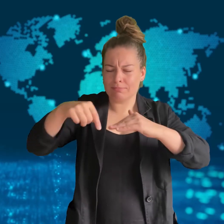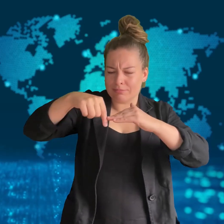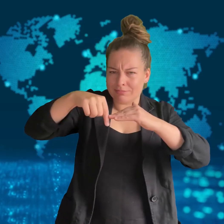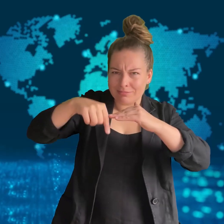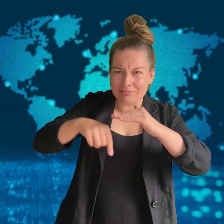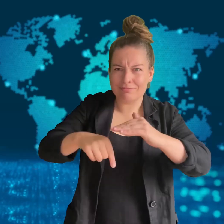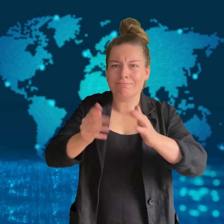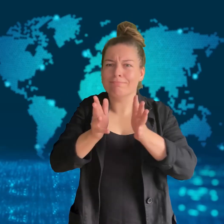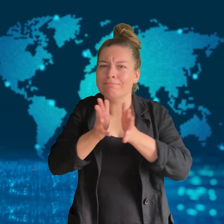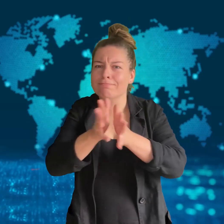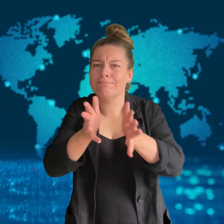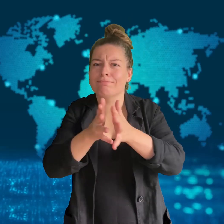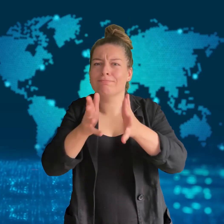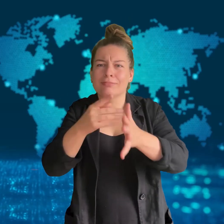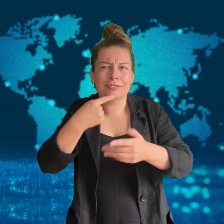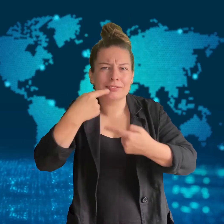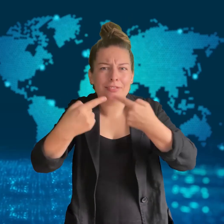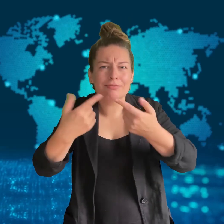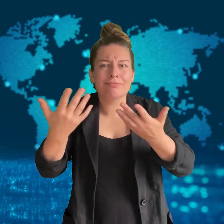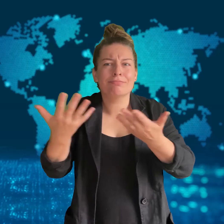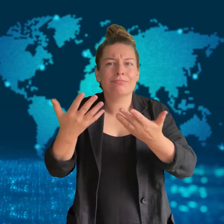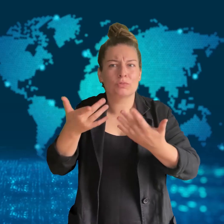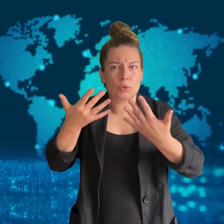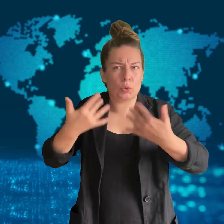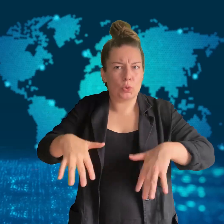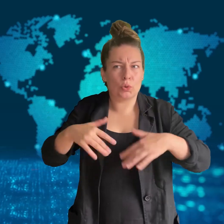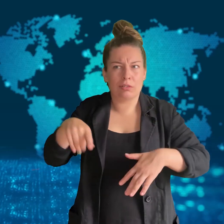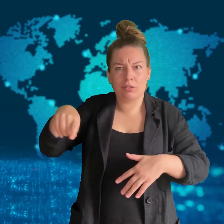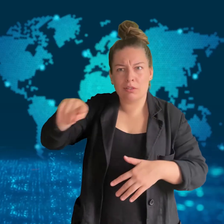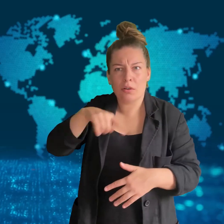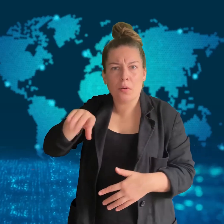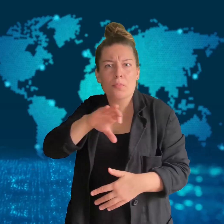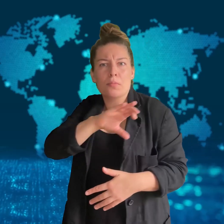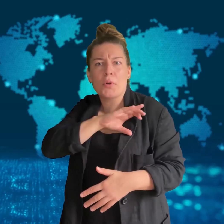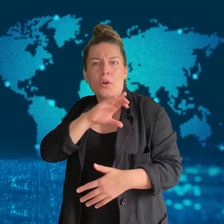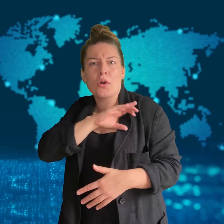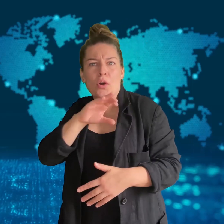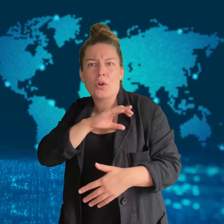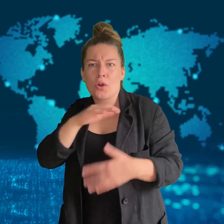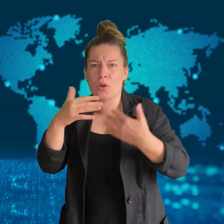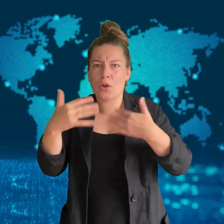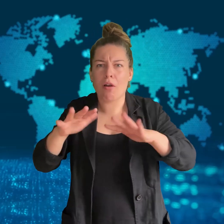police, saying it happened on September 15th.